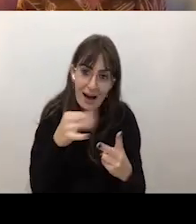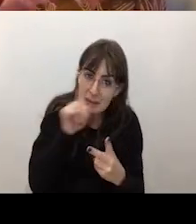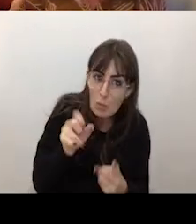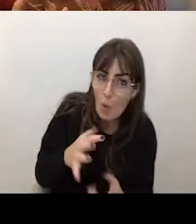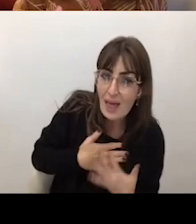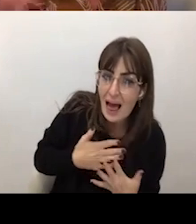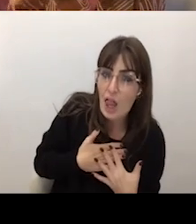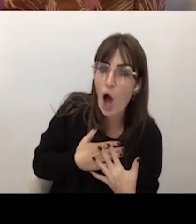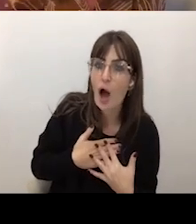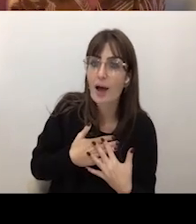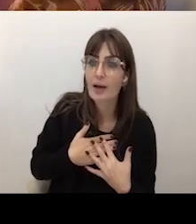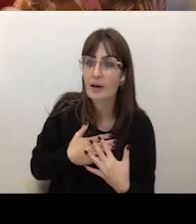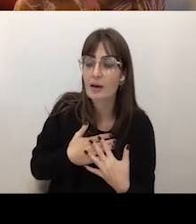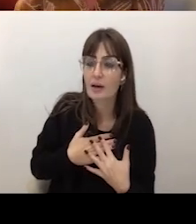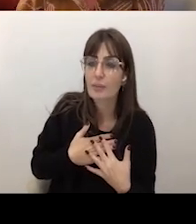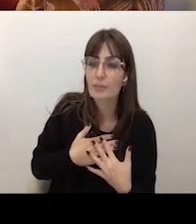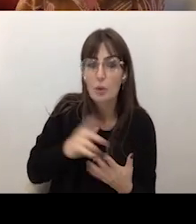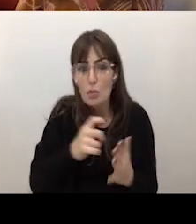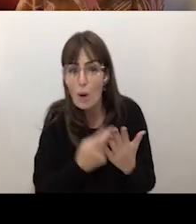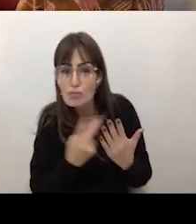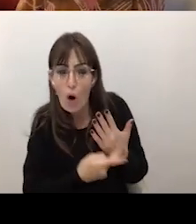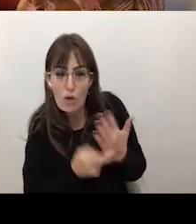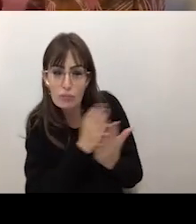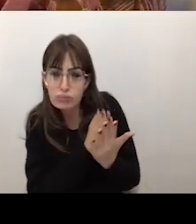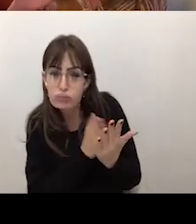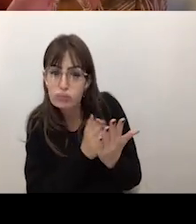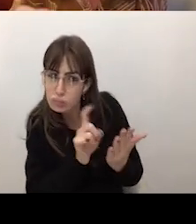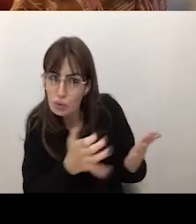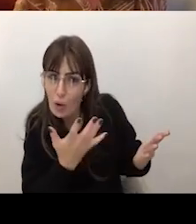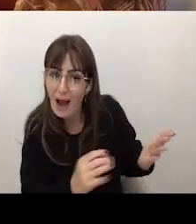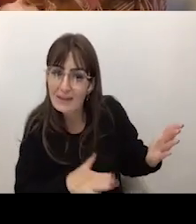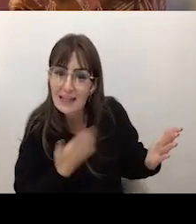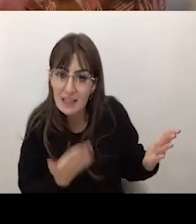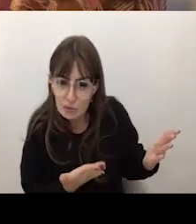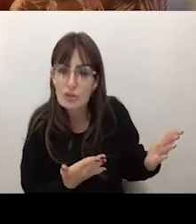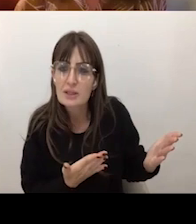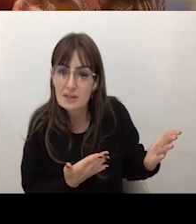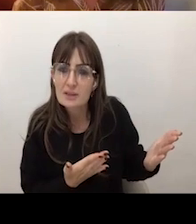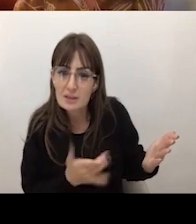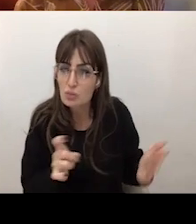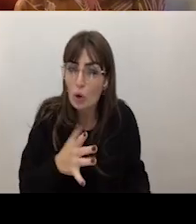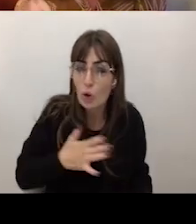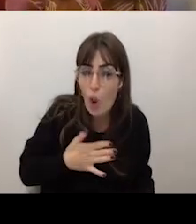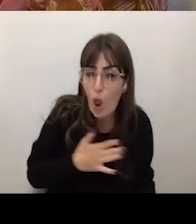and what programmatic areas of interest to them, what do they like about things,